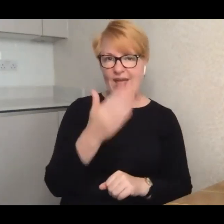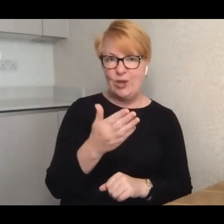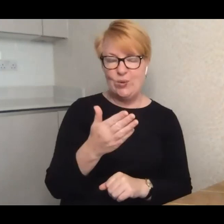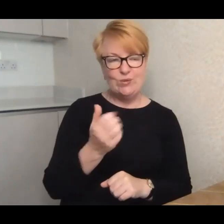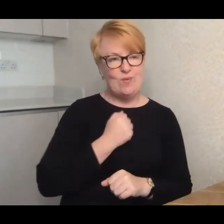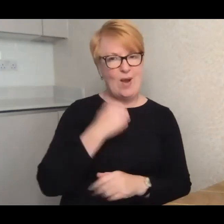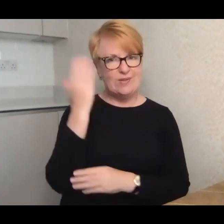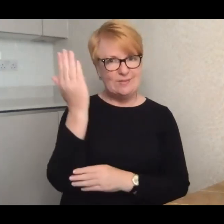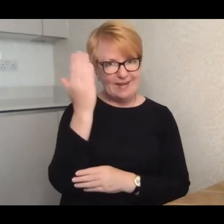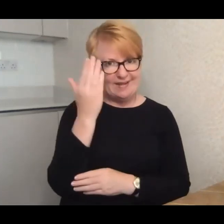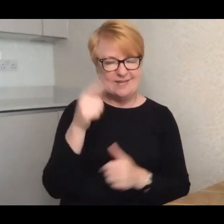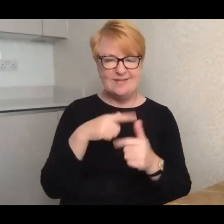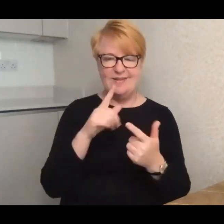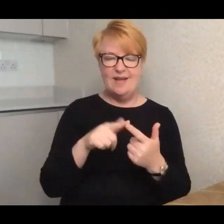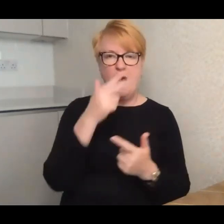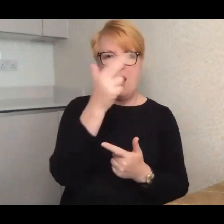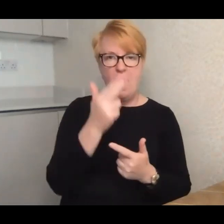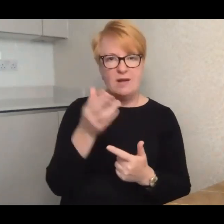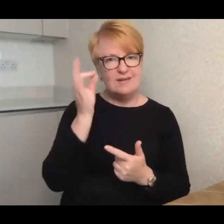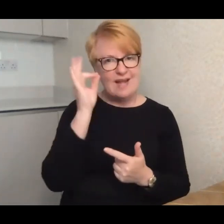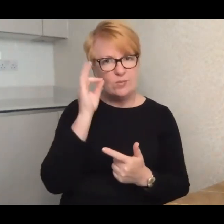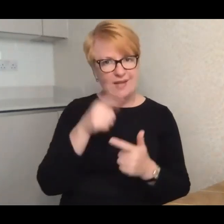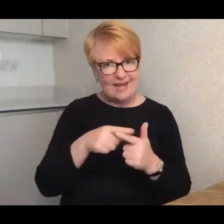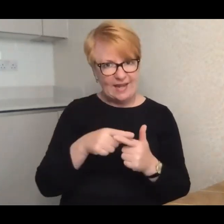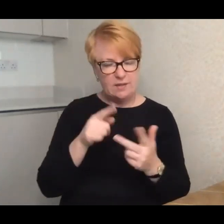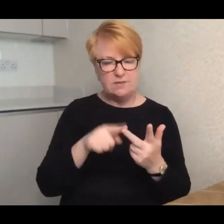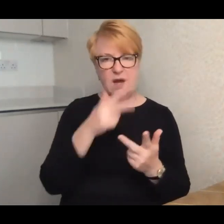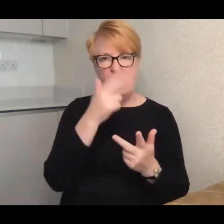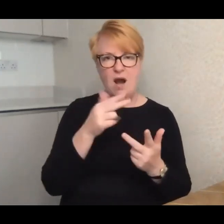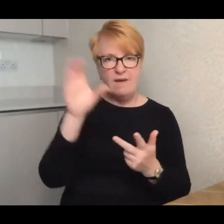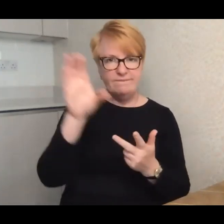to the art fund, the Arts Council England, Barton Hibbert Associates,